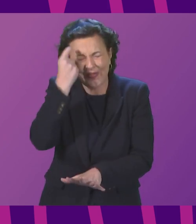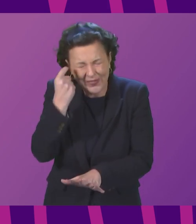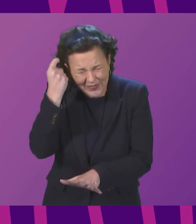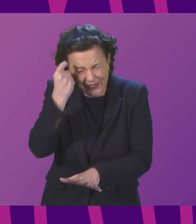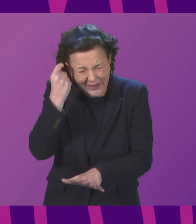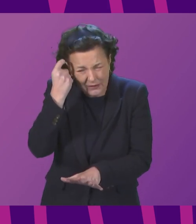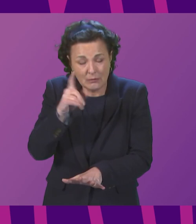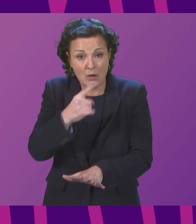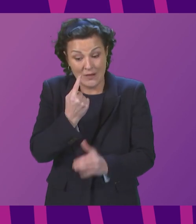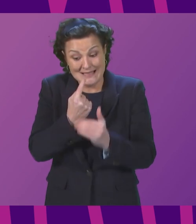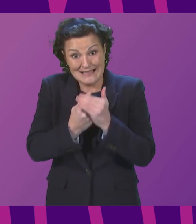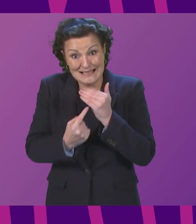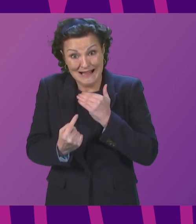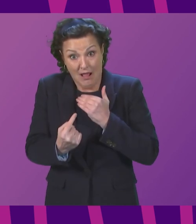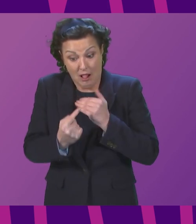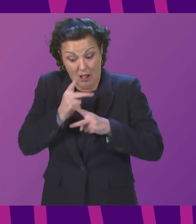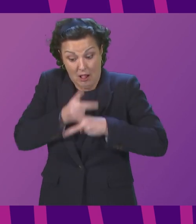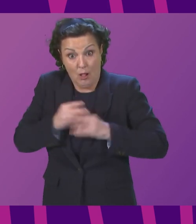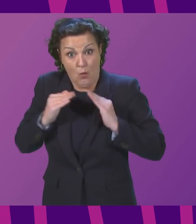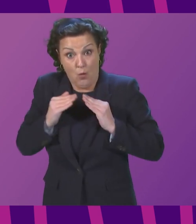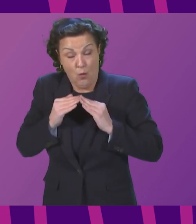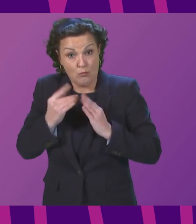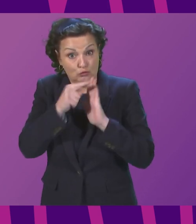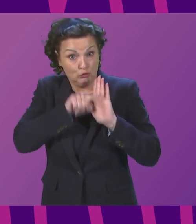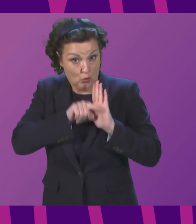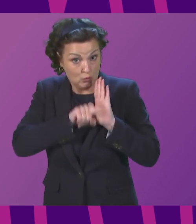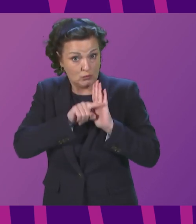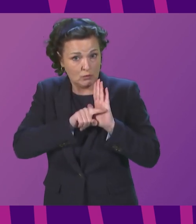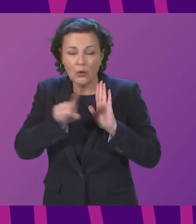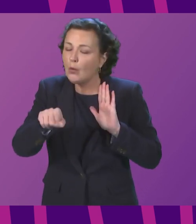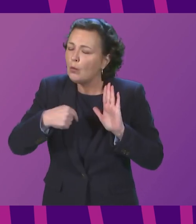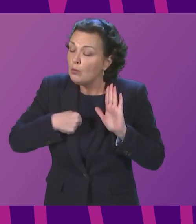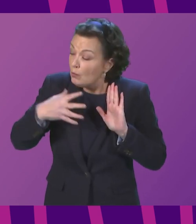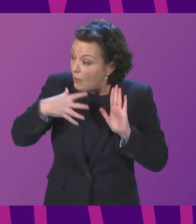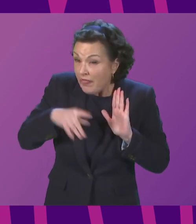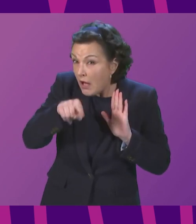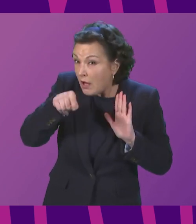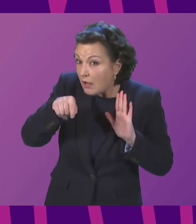rules. We wanted to ensure that such changes will be made only when, in the view of clinical